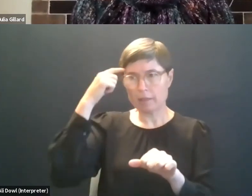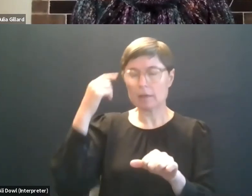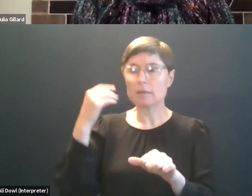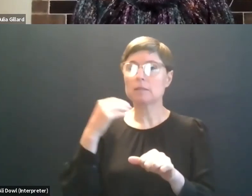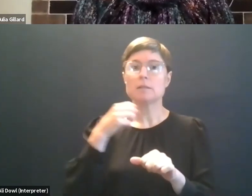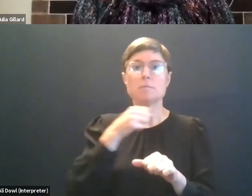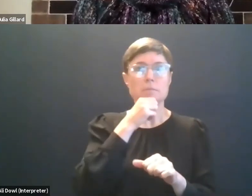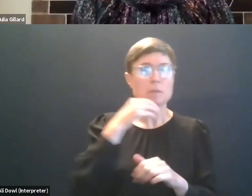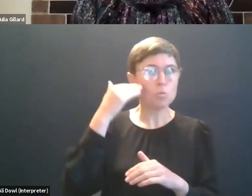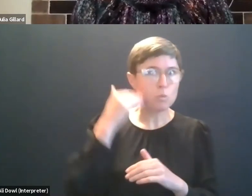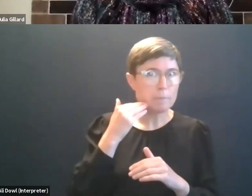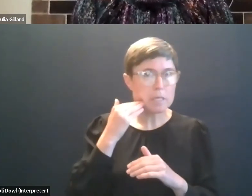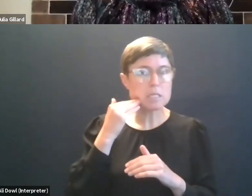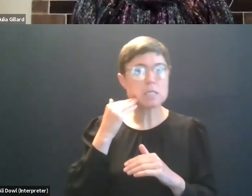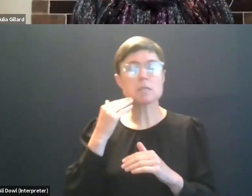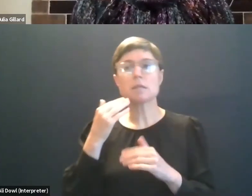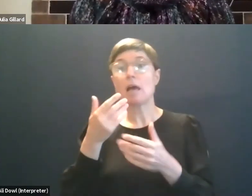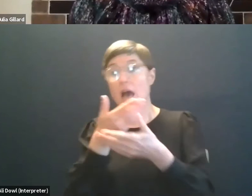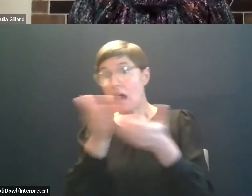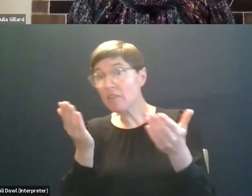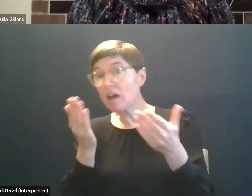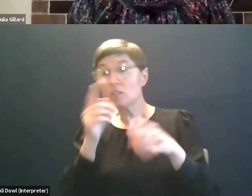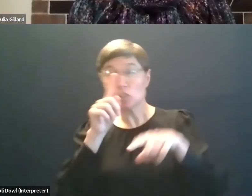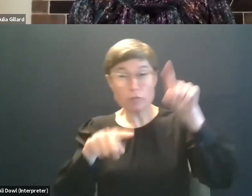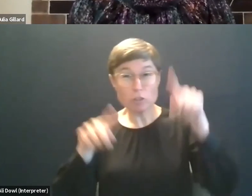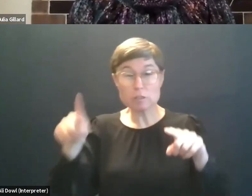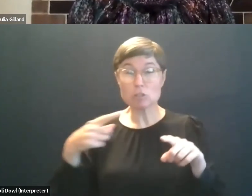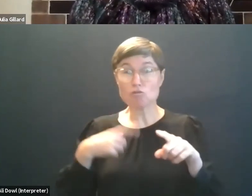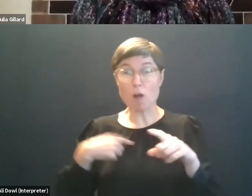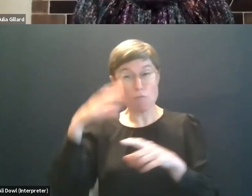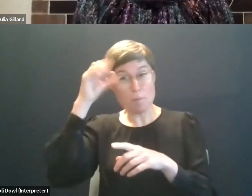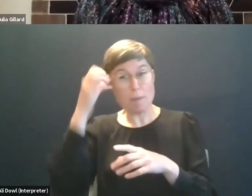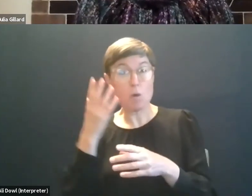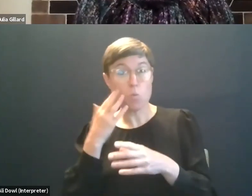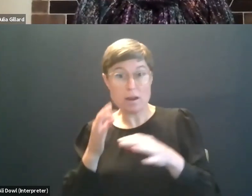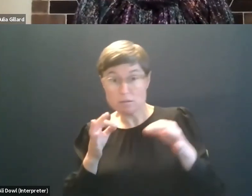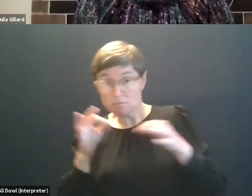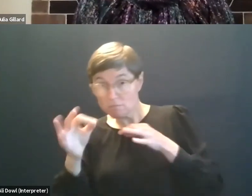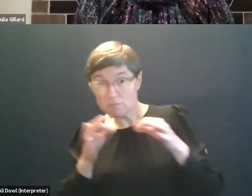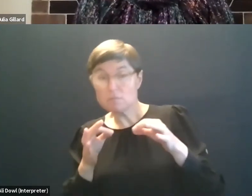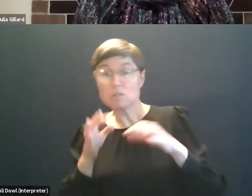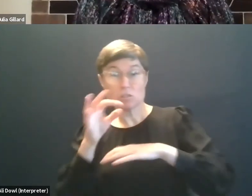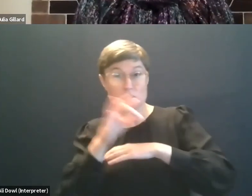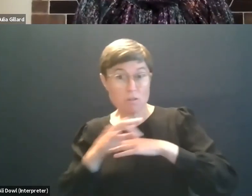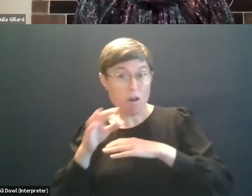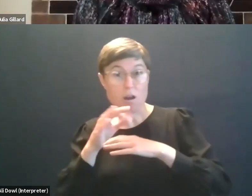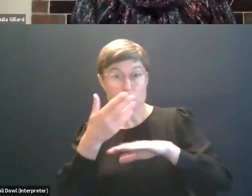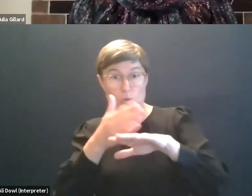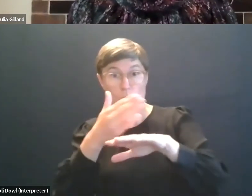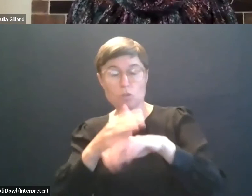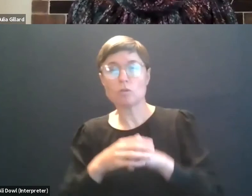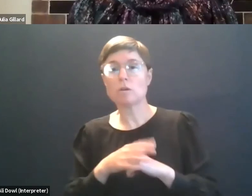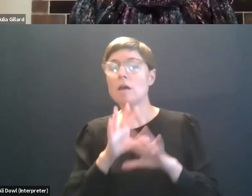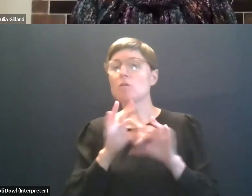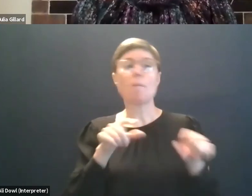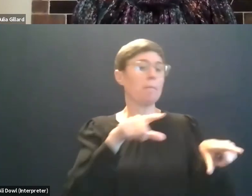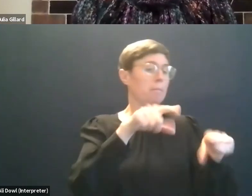and inclusion generally as a design principle. So not adopt any policy measure, whether that's